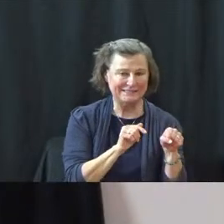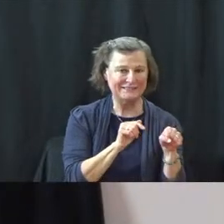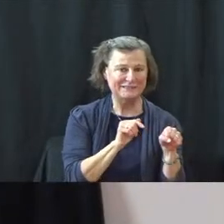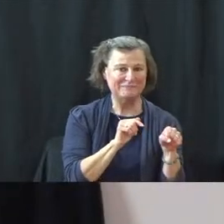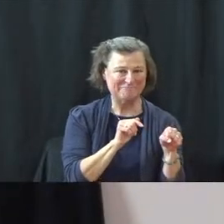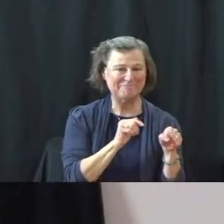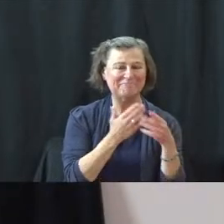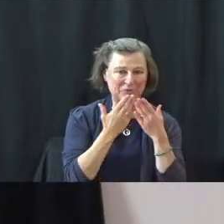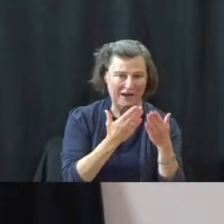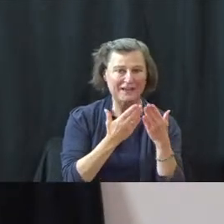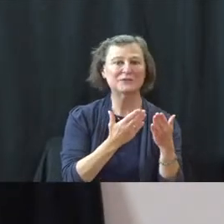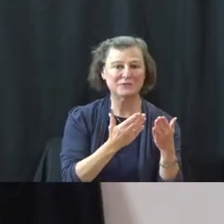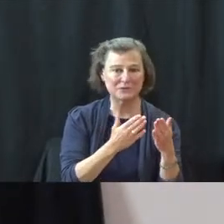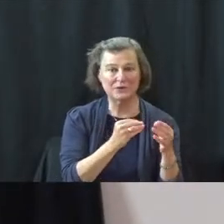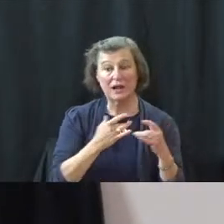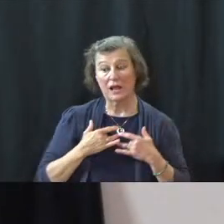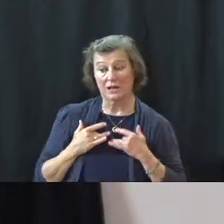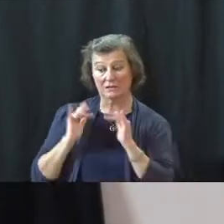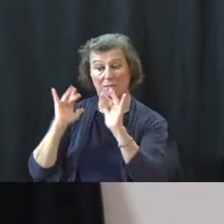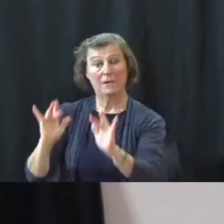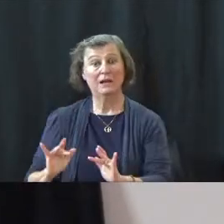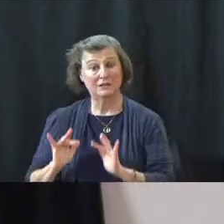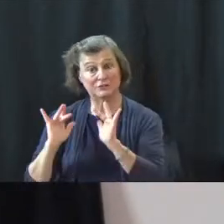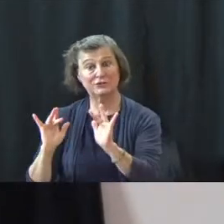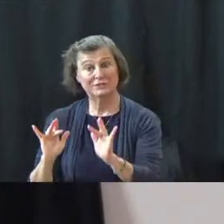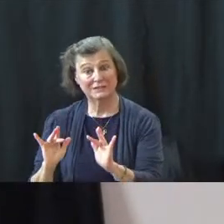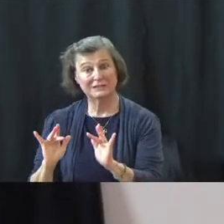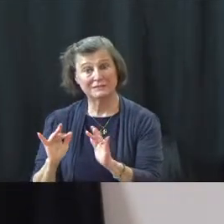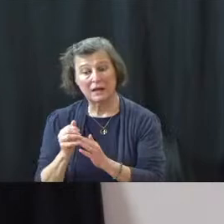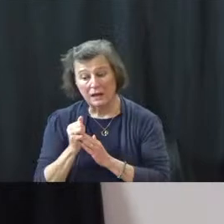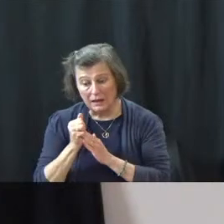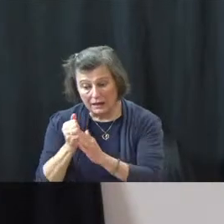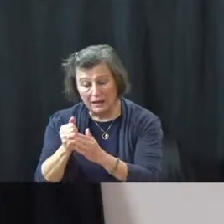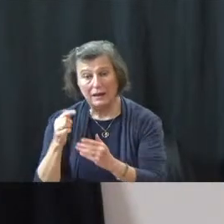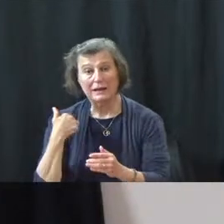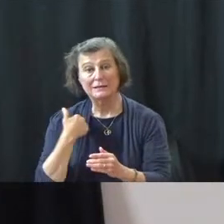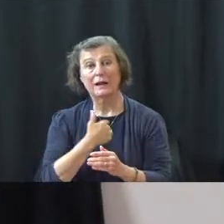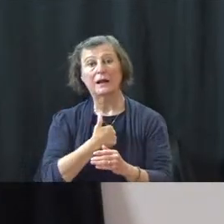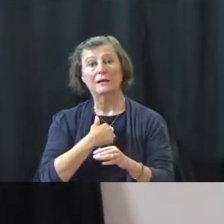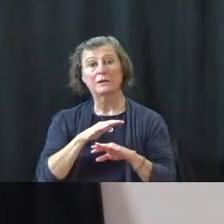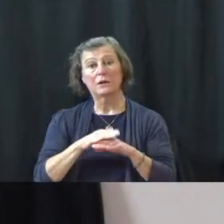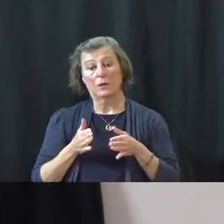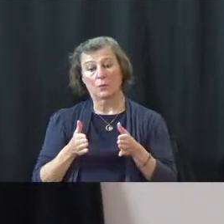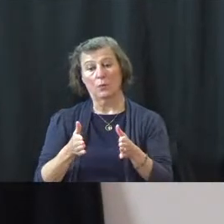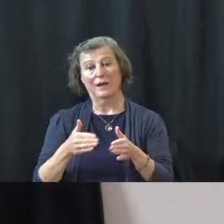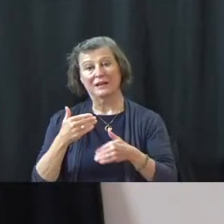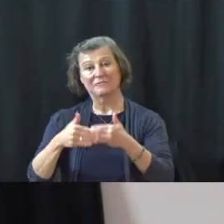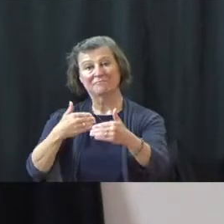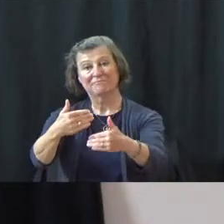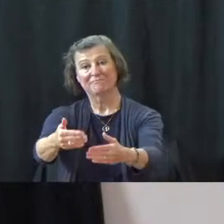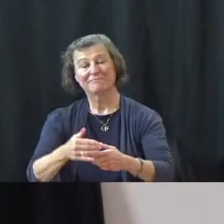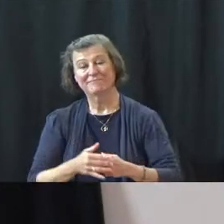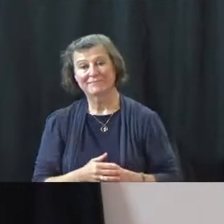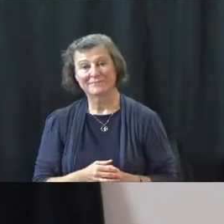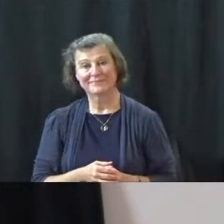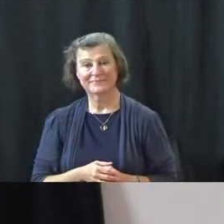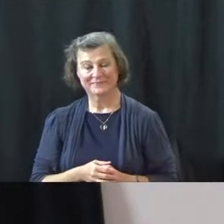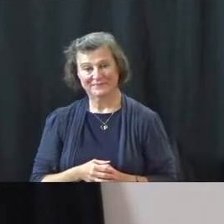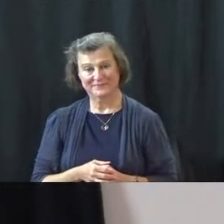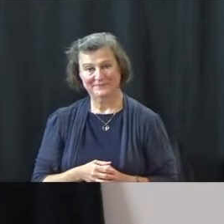Gratitude and compassion guide us on our way.